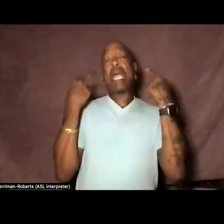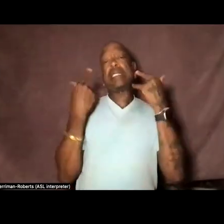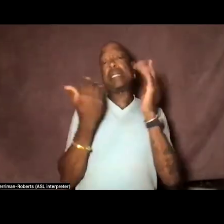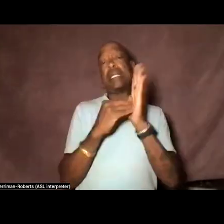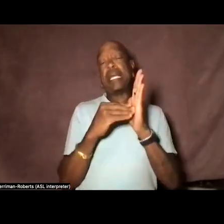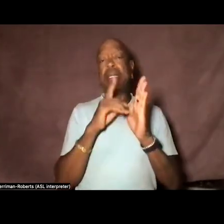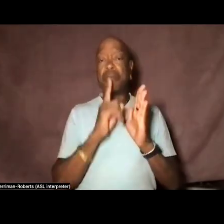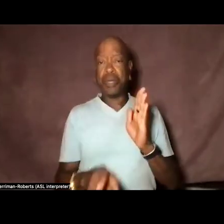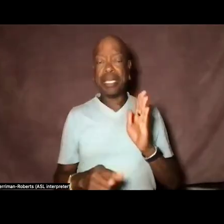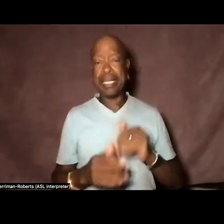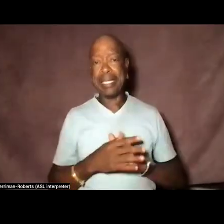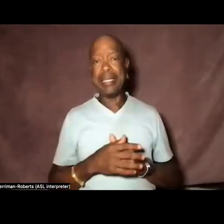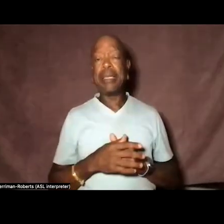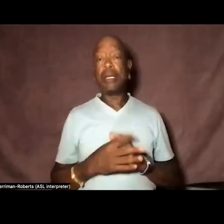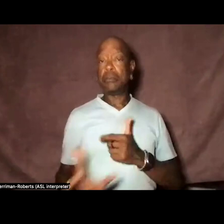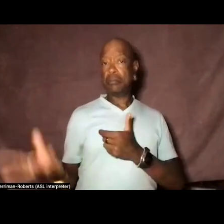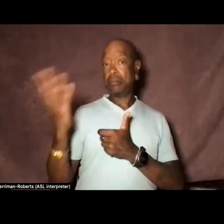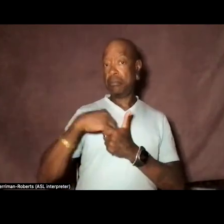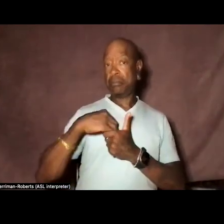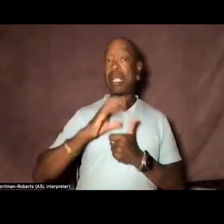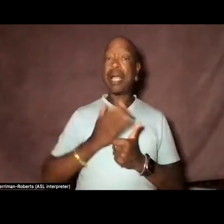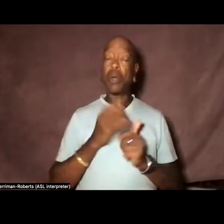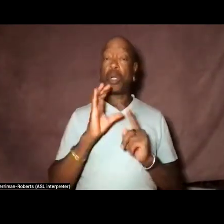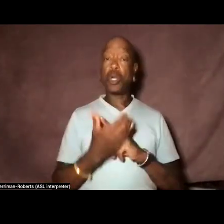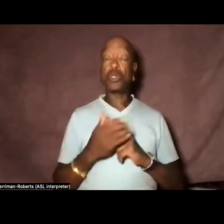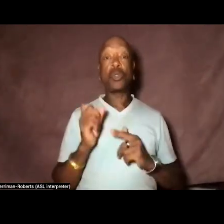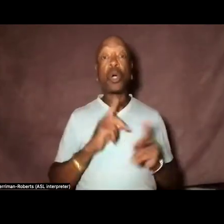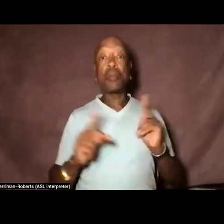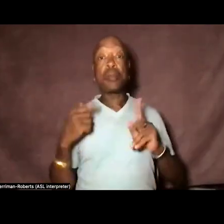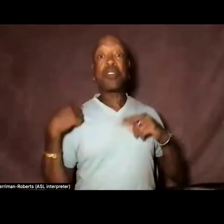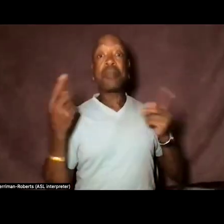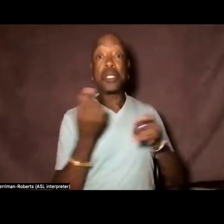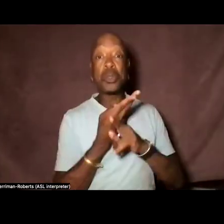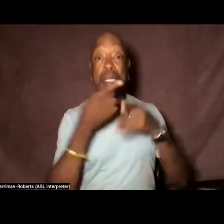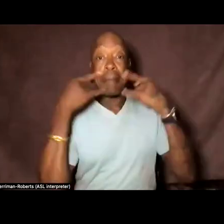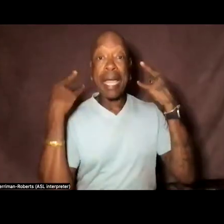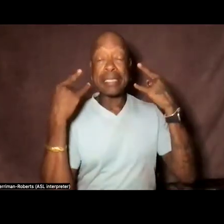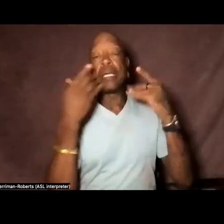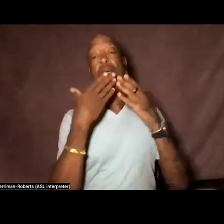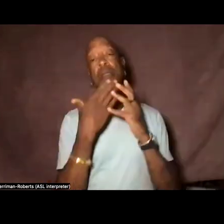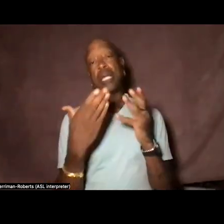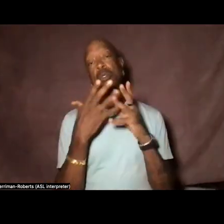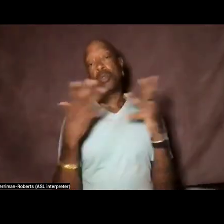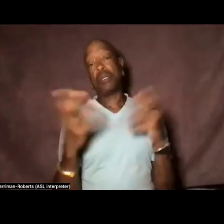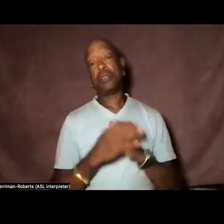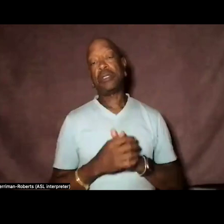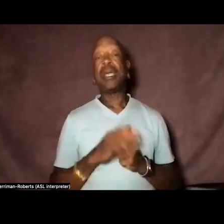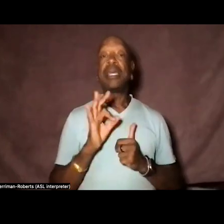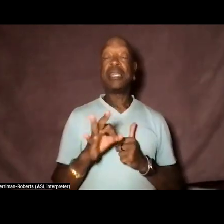it into our culture to all who've been masking thank you so much and if you've fallen off now